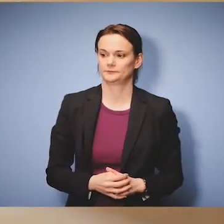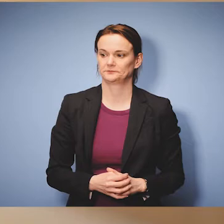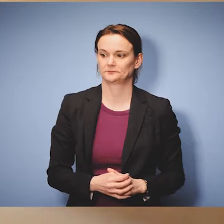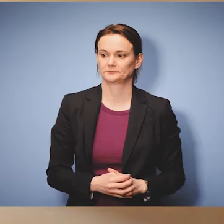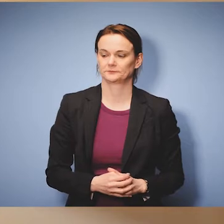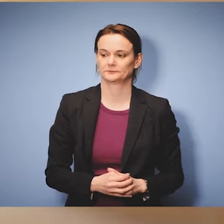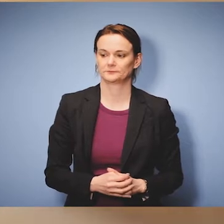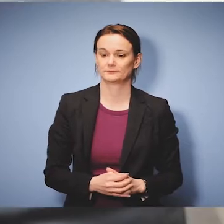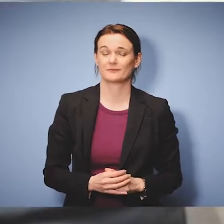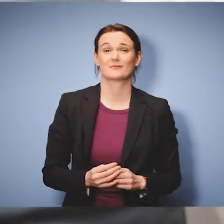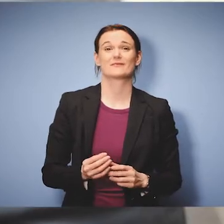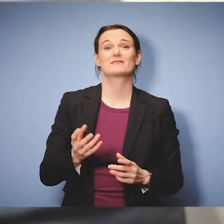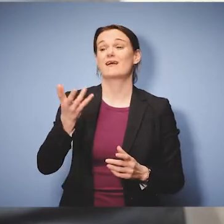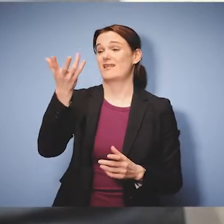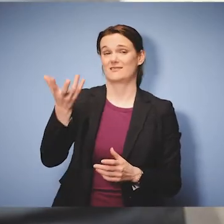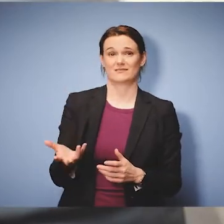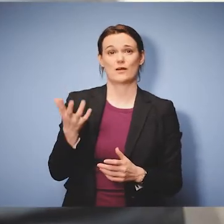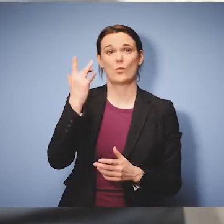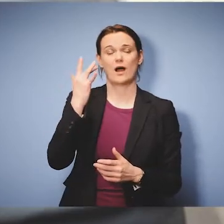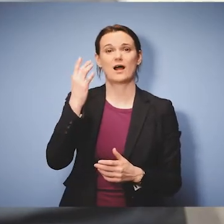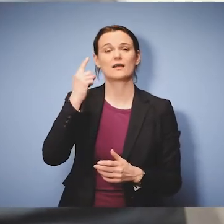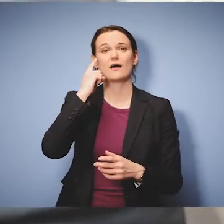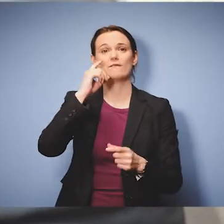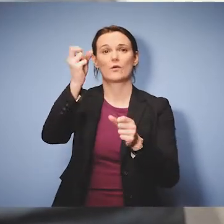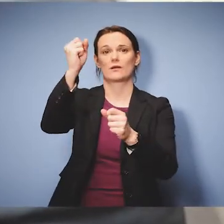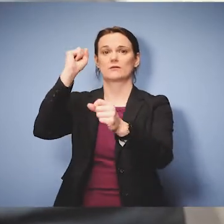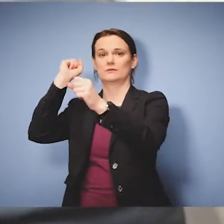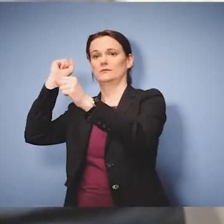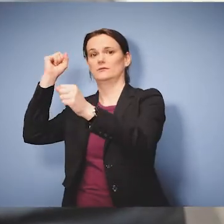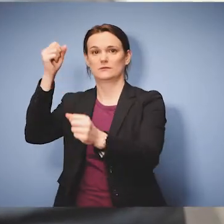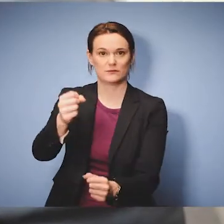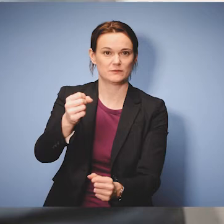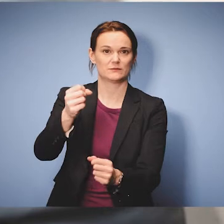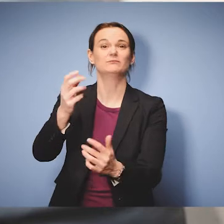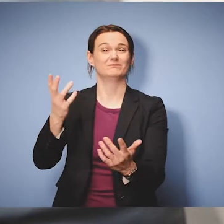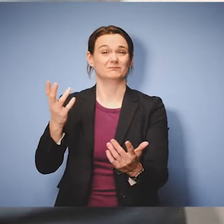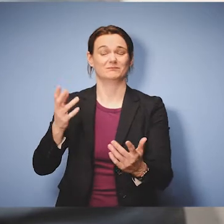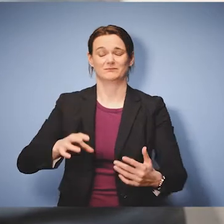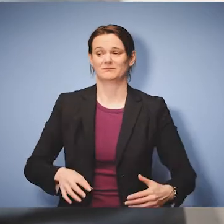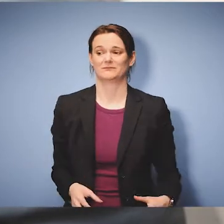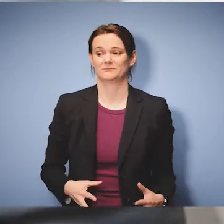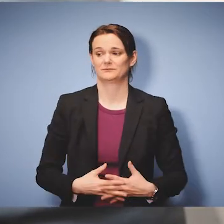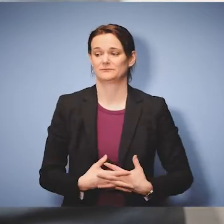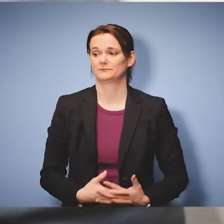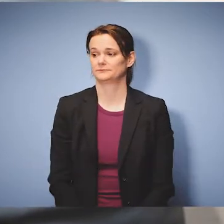And like I said, the weight is to pull the hose down when we slide it in through to the faucet and we should be good to go.